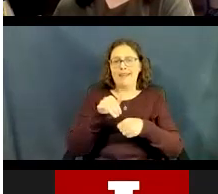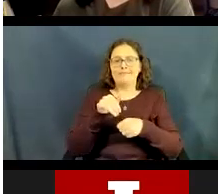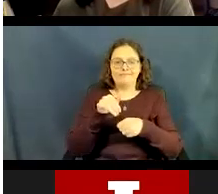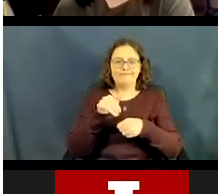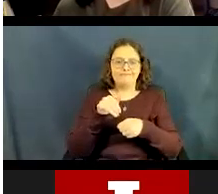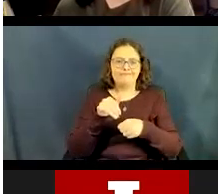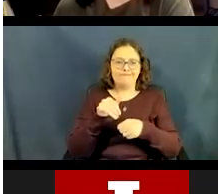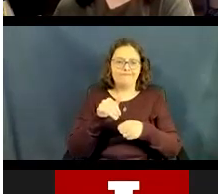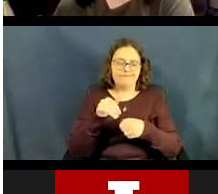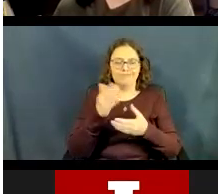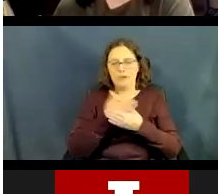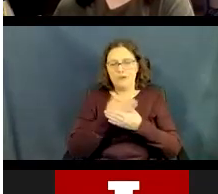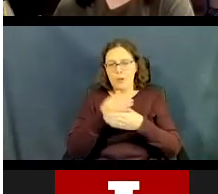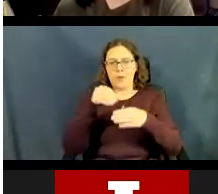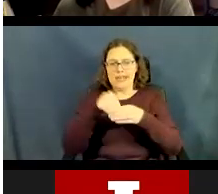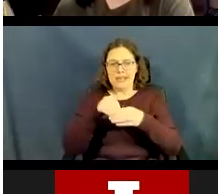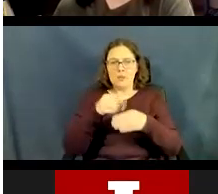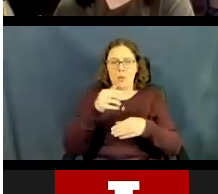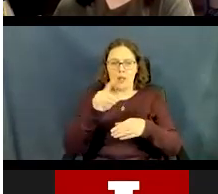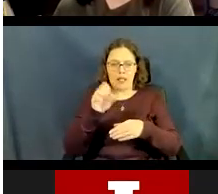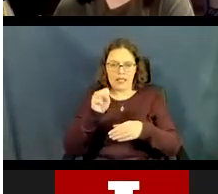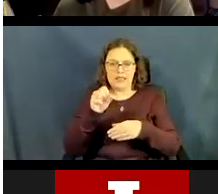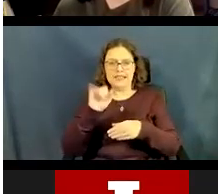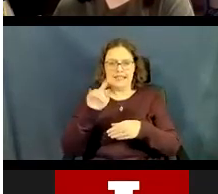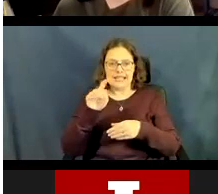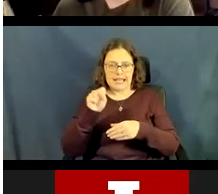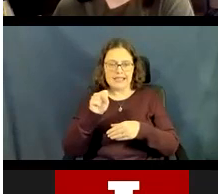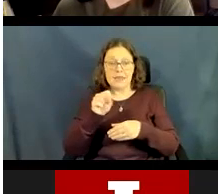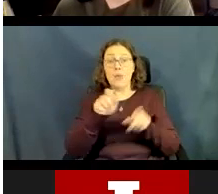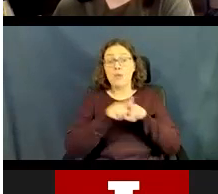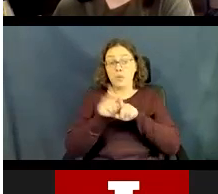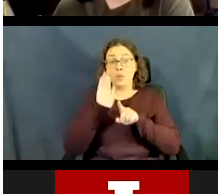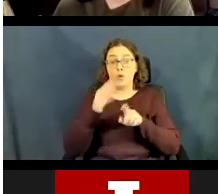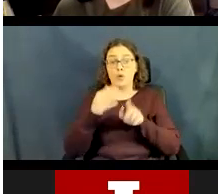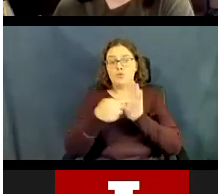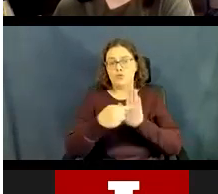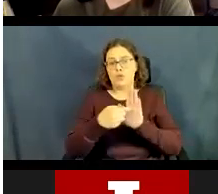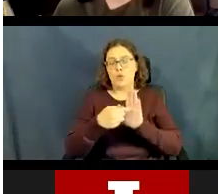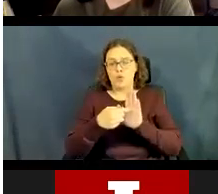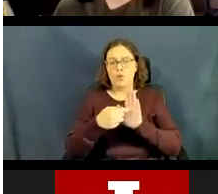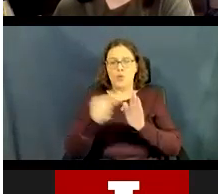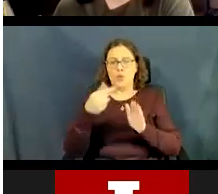We are going to give you an example of Google slides. PowerPoint format.